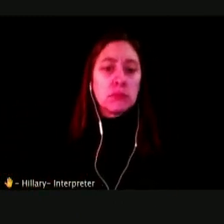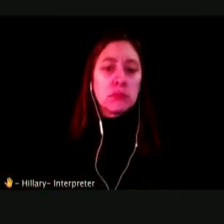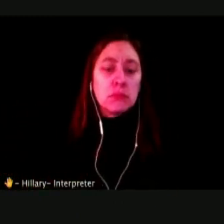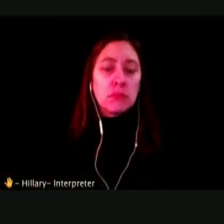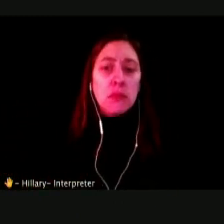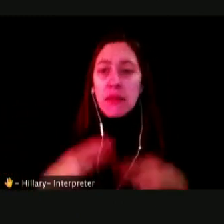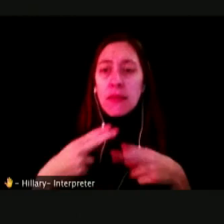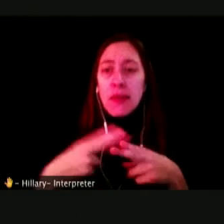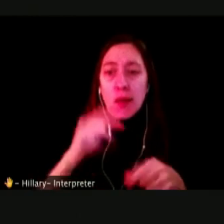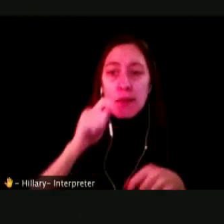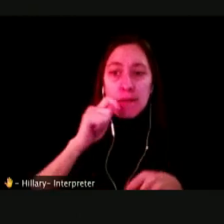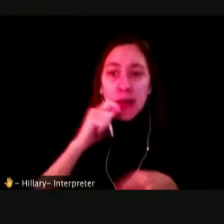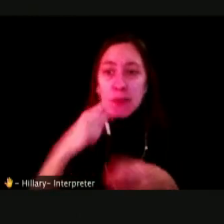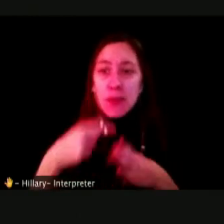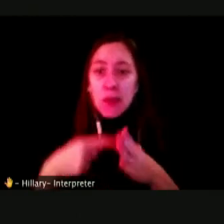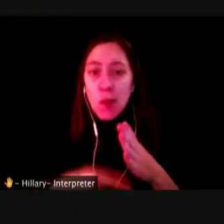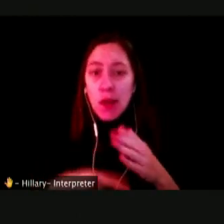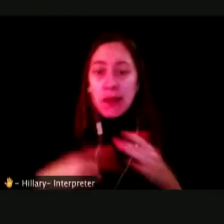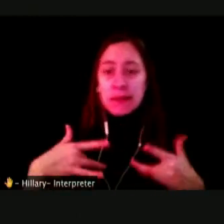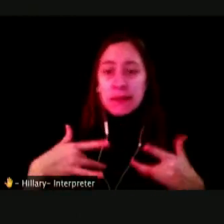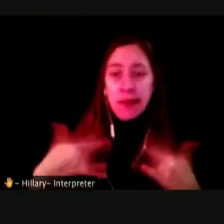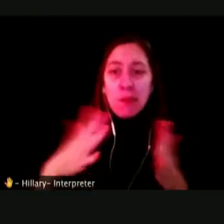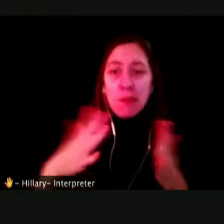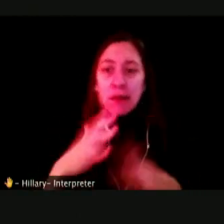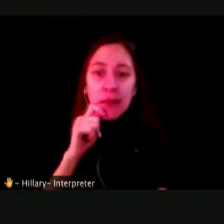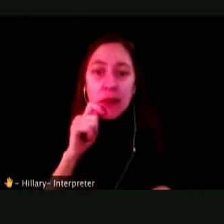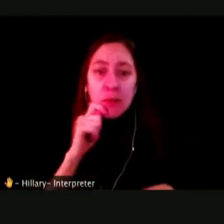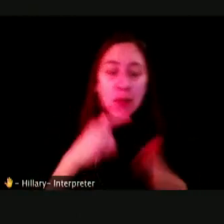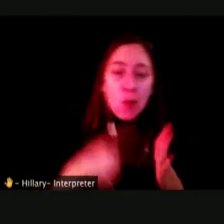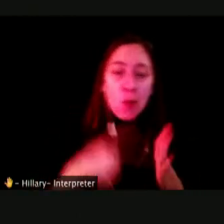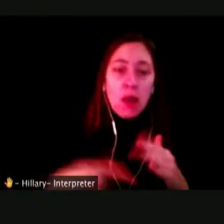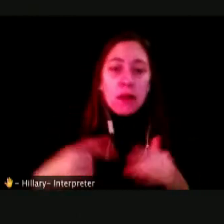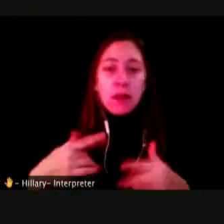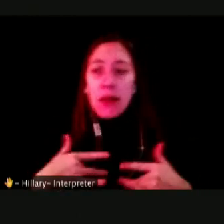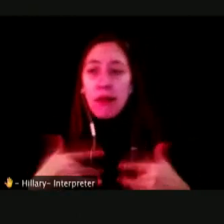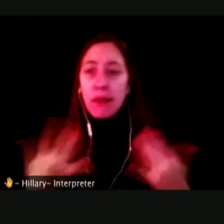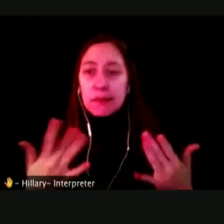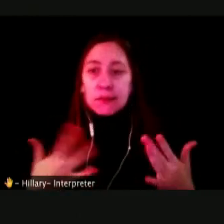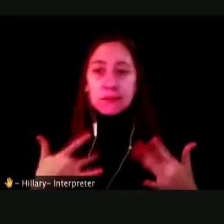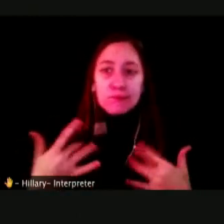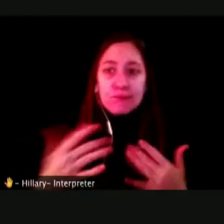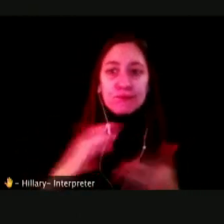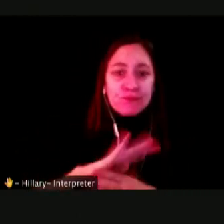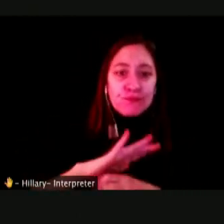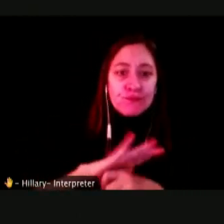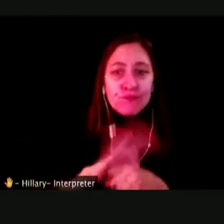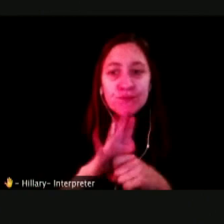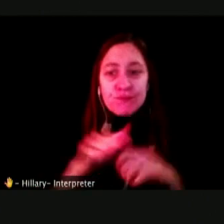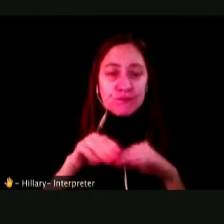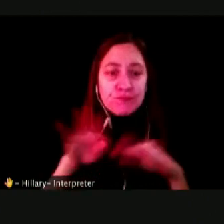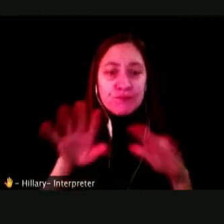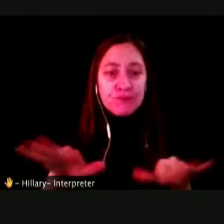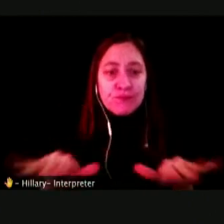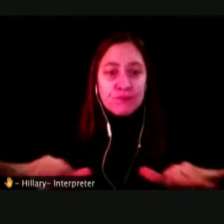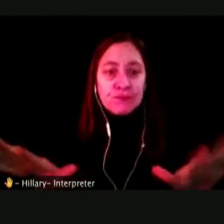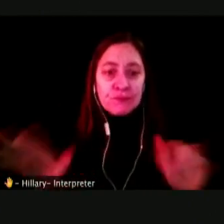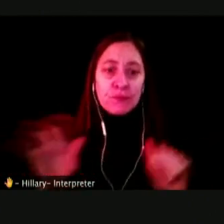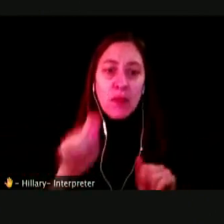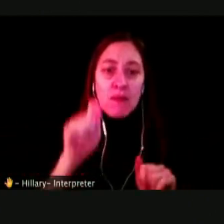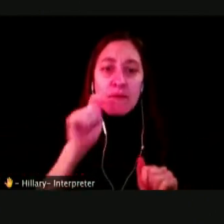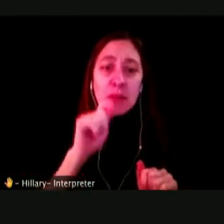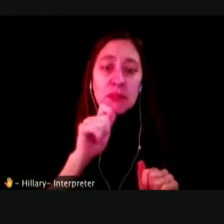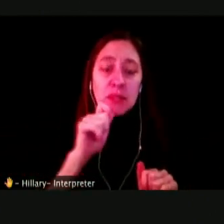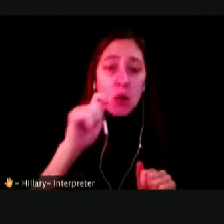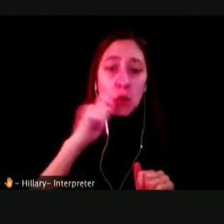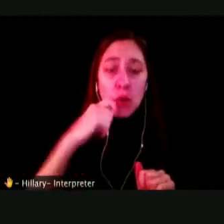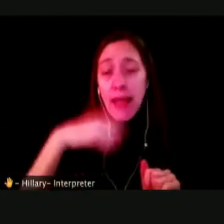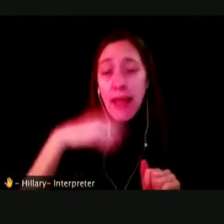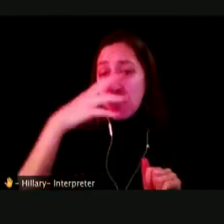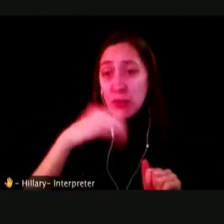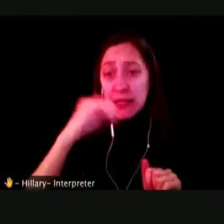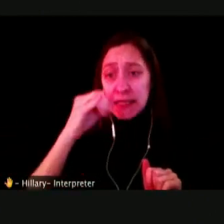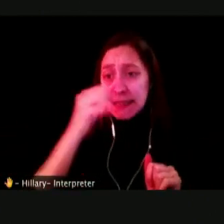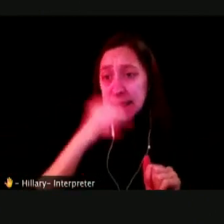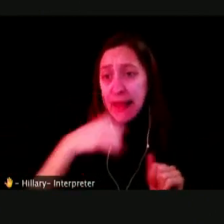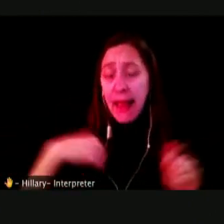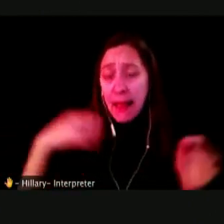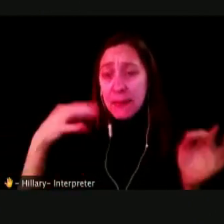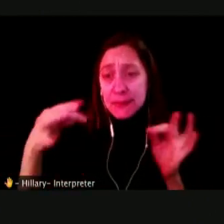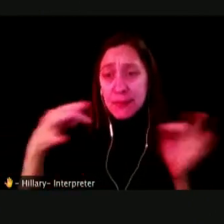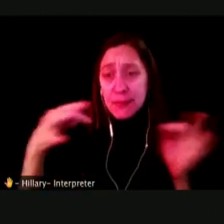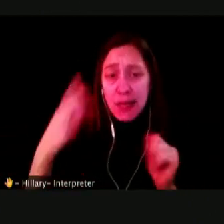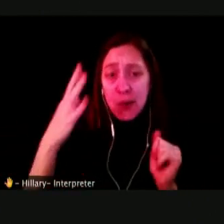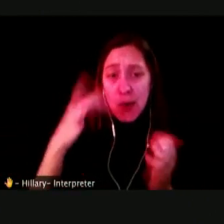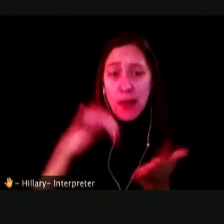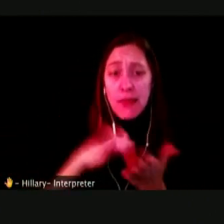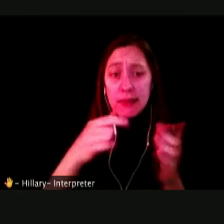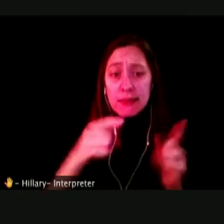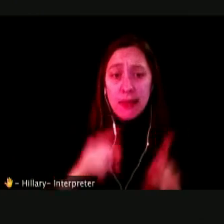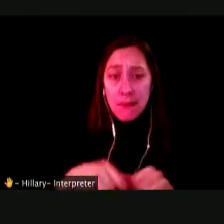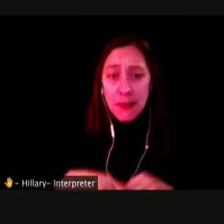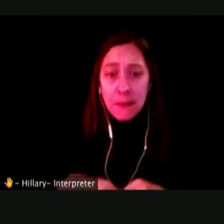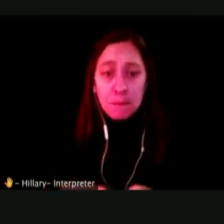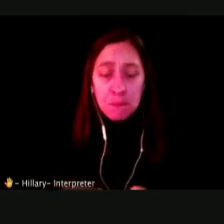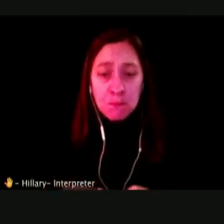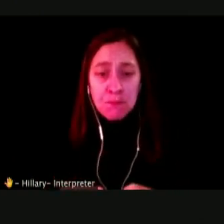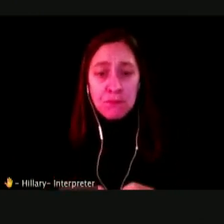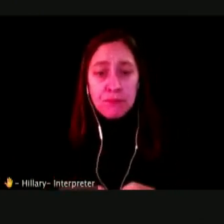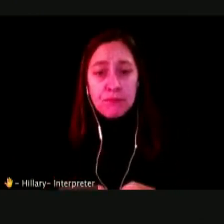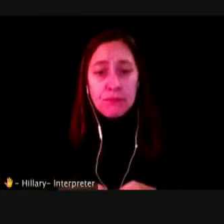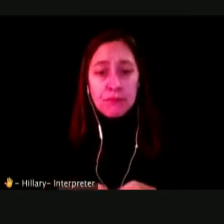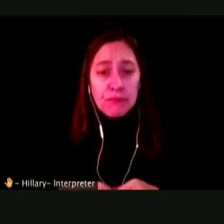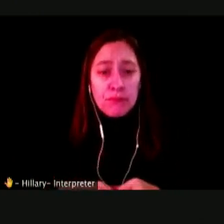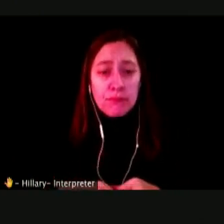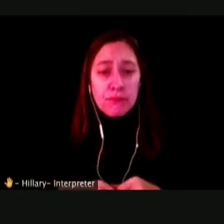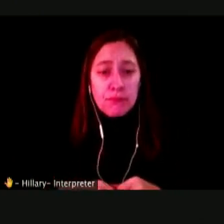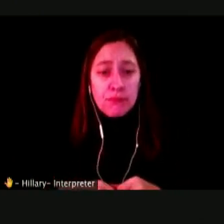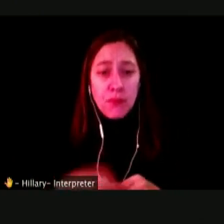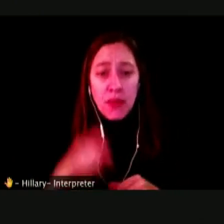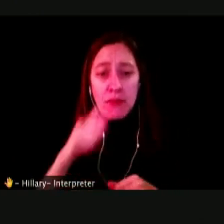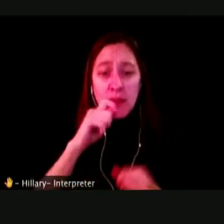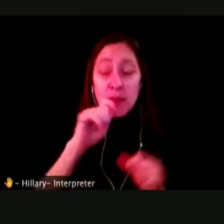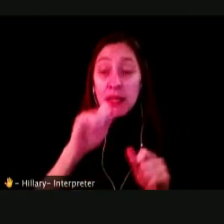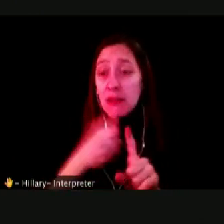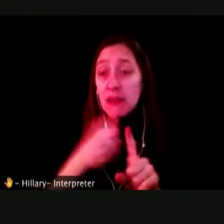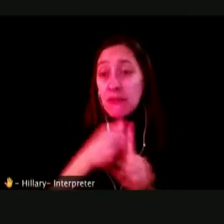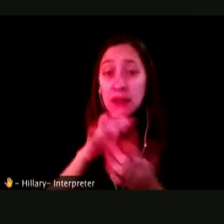THE CHEMICALS CAN HARM DEVELOPING AN INFLAMMATION AND EVEN LUNG CANCER WHICH CAN LEAD TO DEATH.